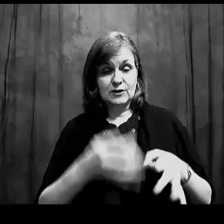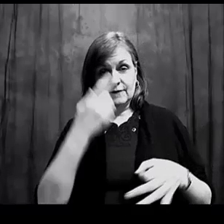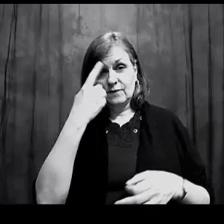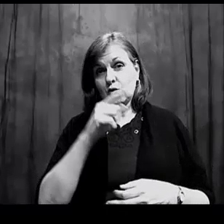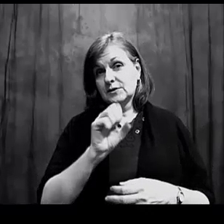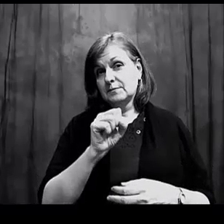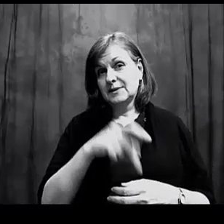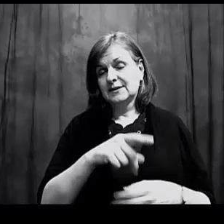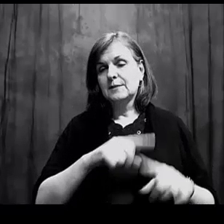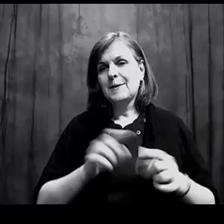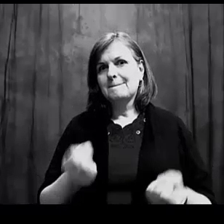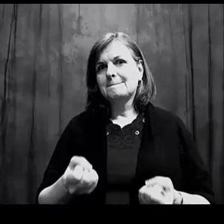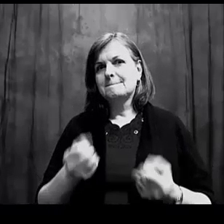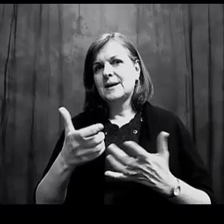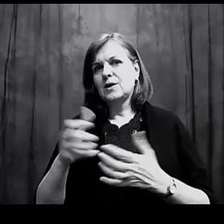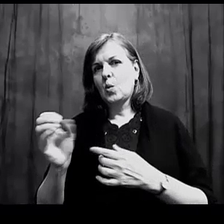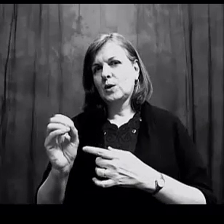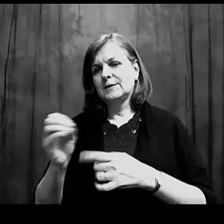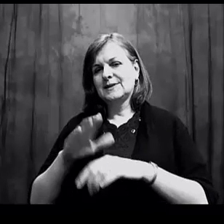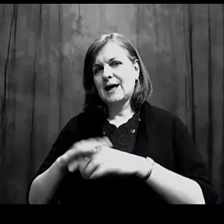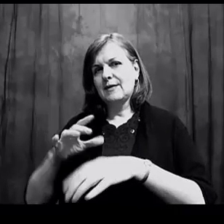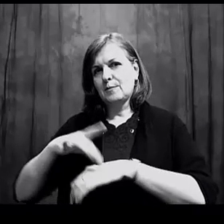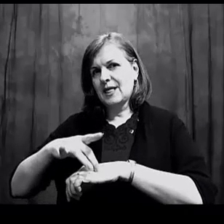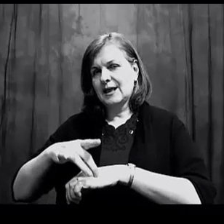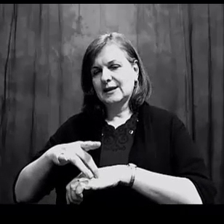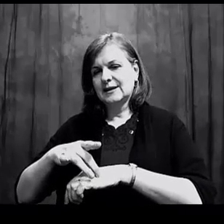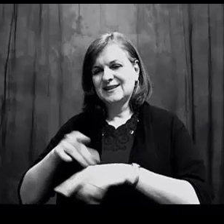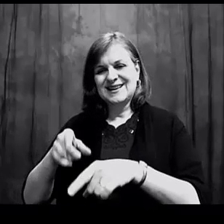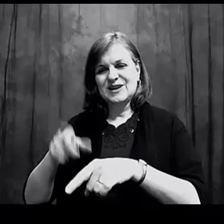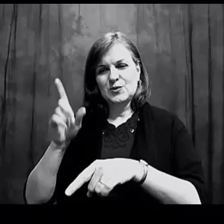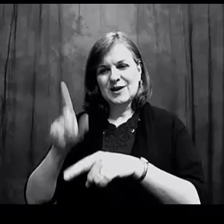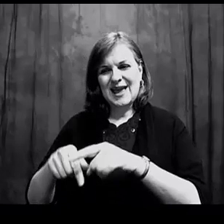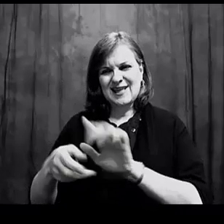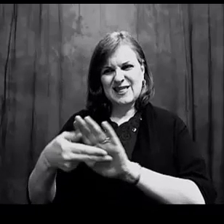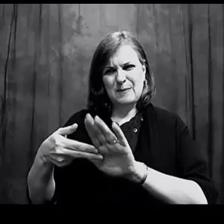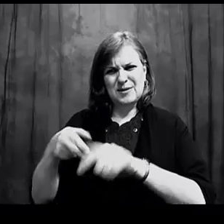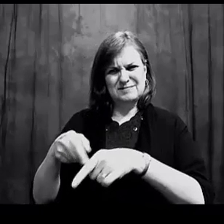there are many things on this planet that you can't think of as species